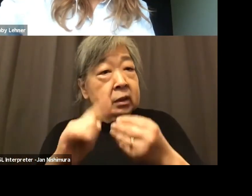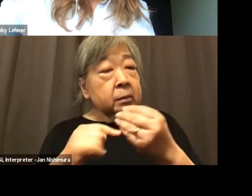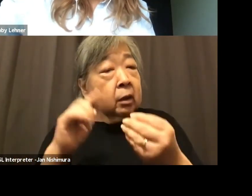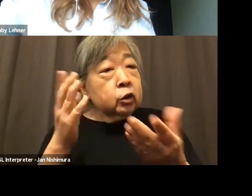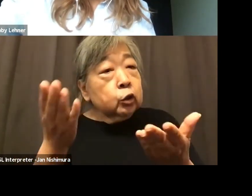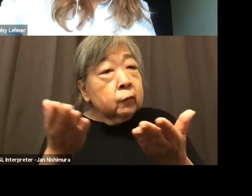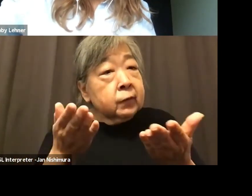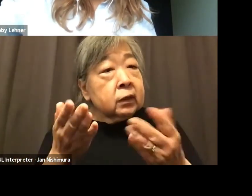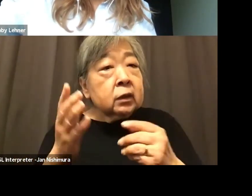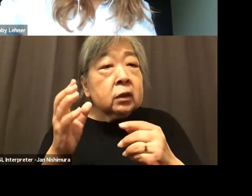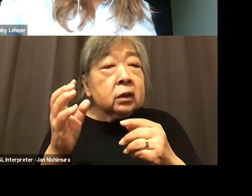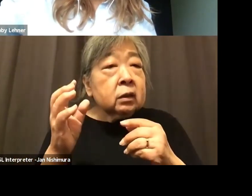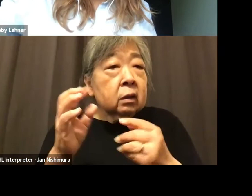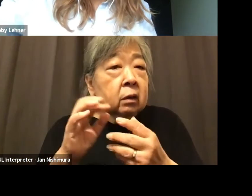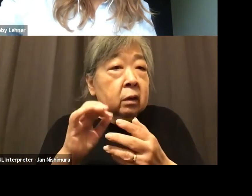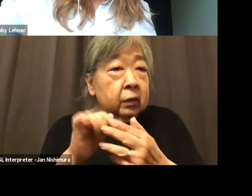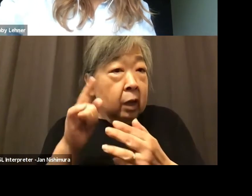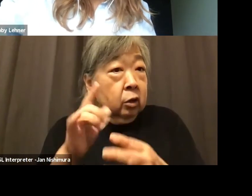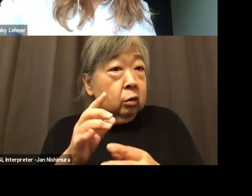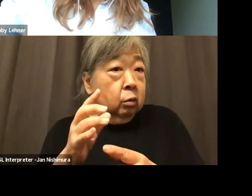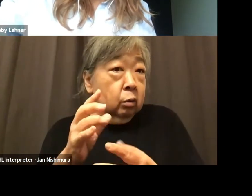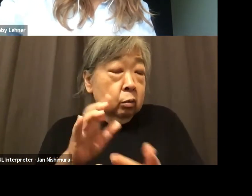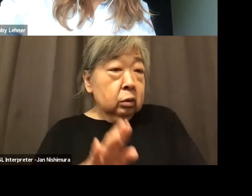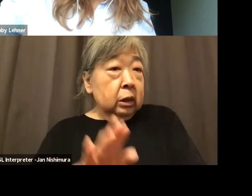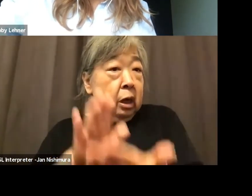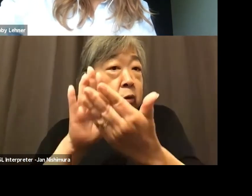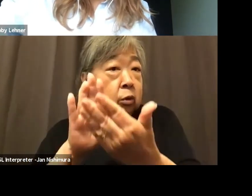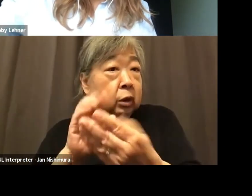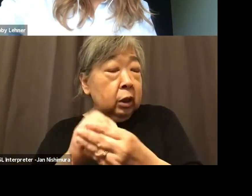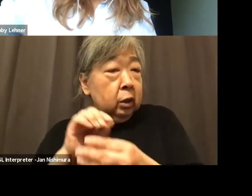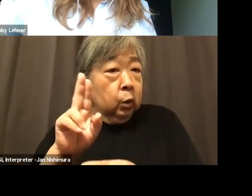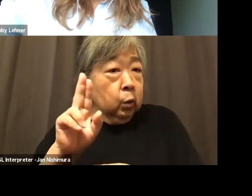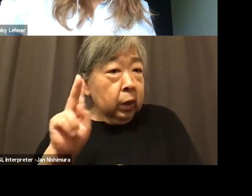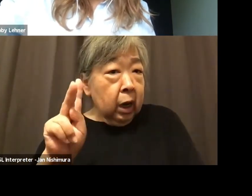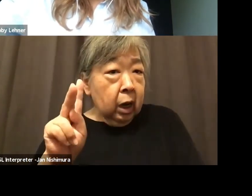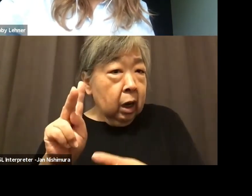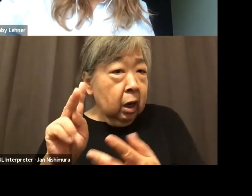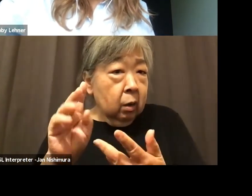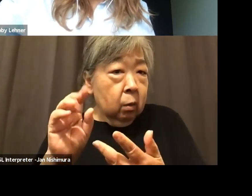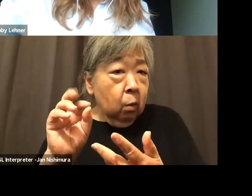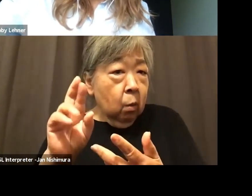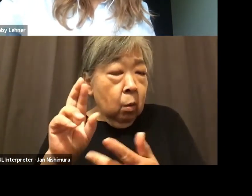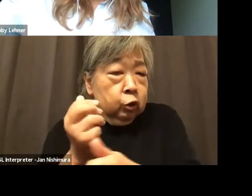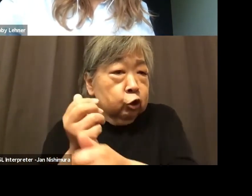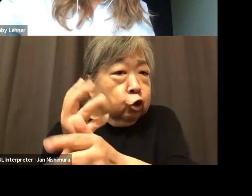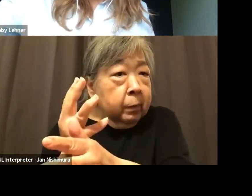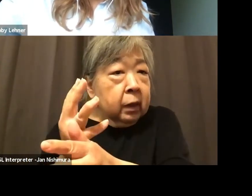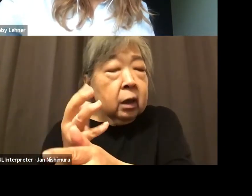that you encountered in either Germany, the UK or Johileny, let me know if there are any